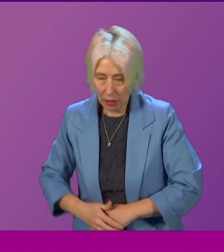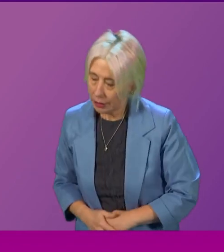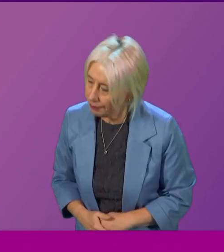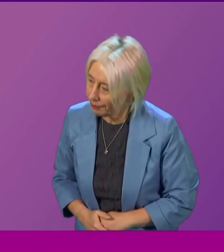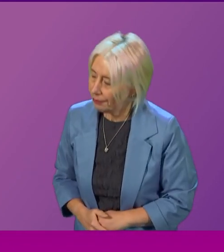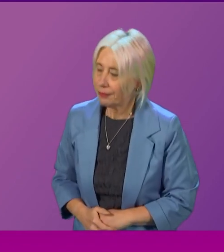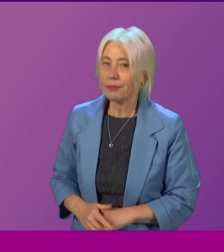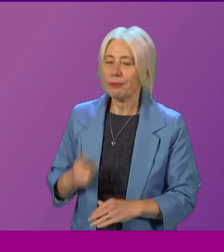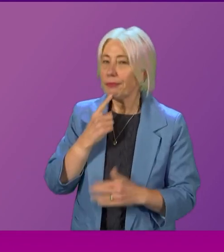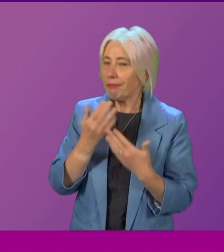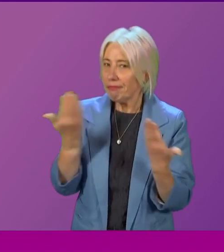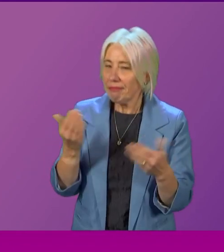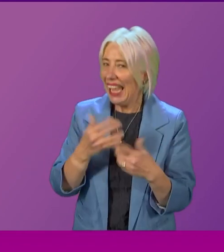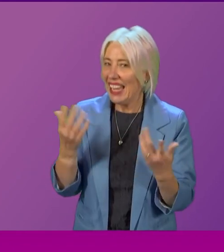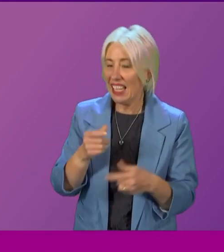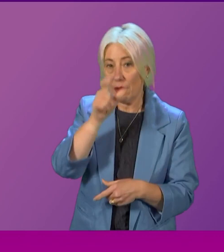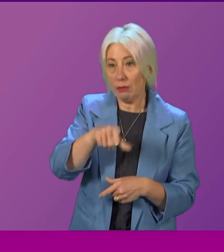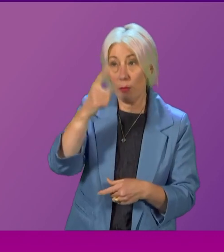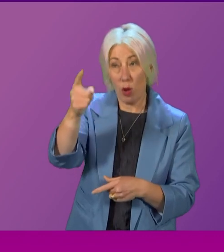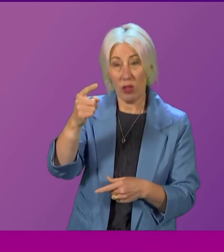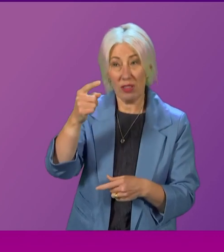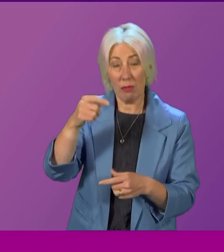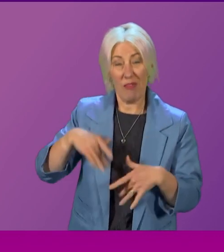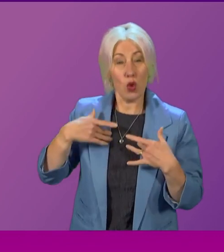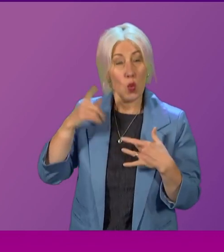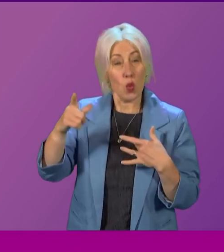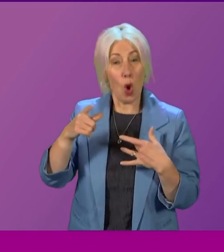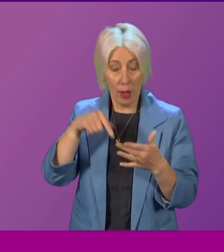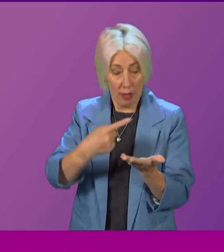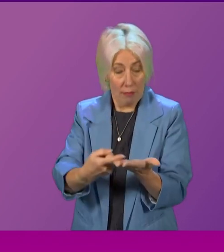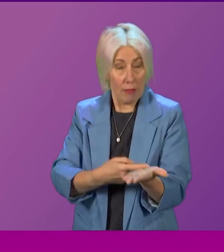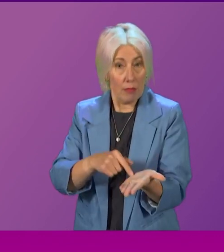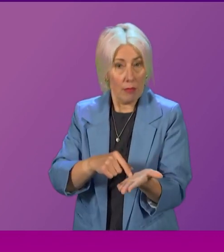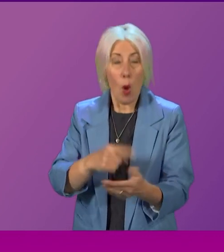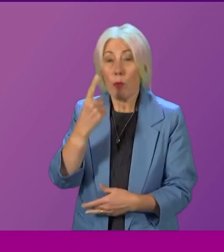Regardless of any individual’s view on the legislation, one thing that cannot be said